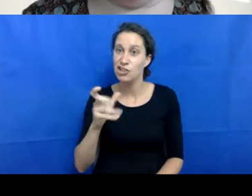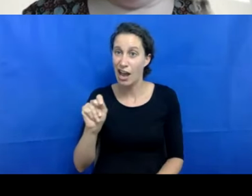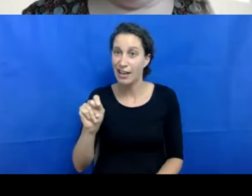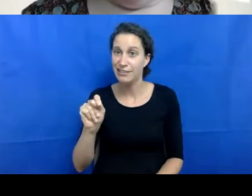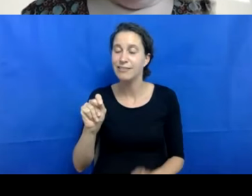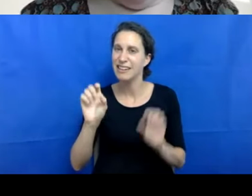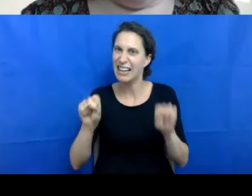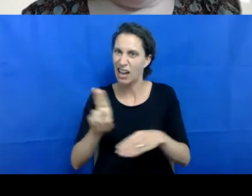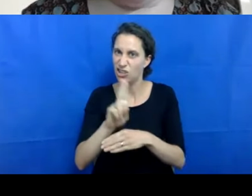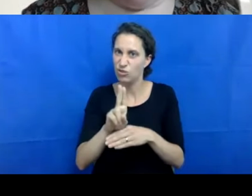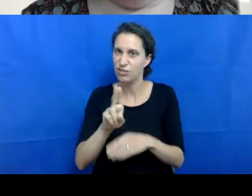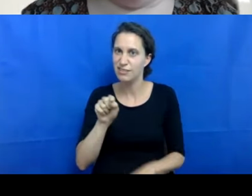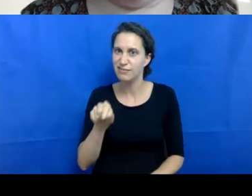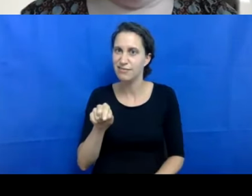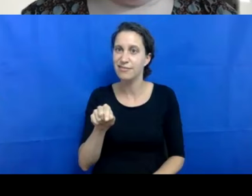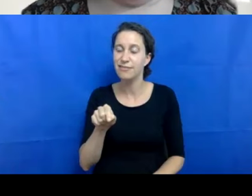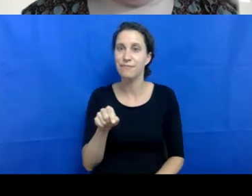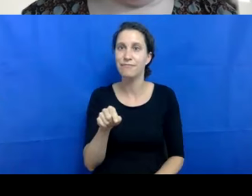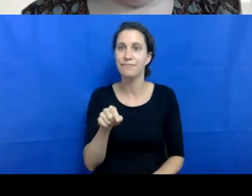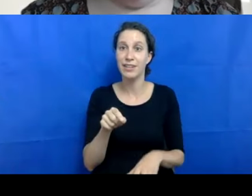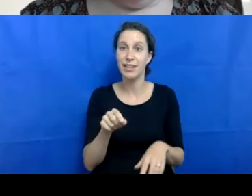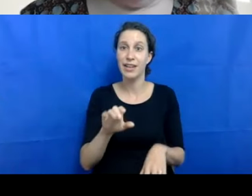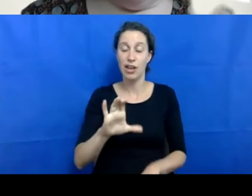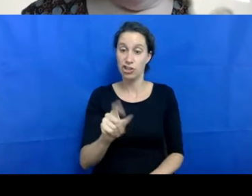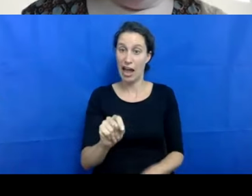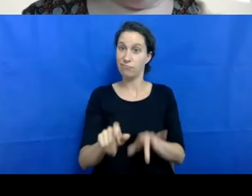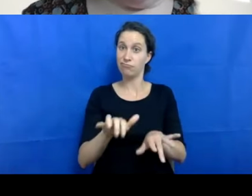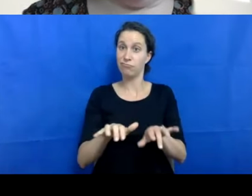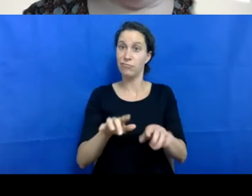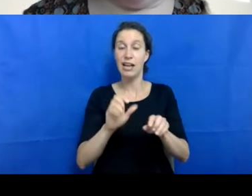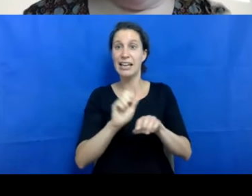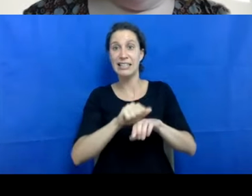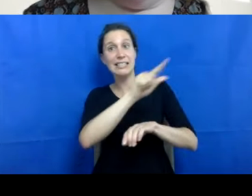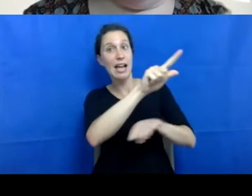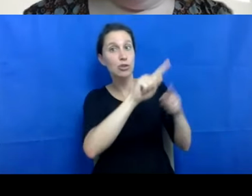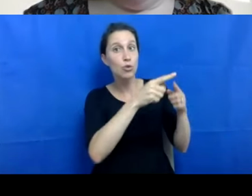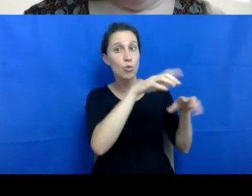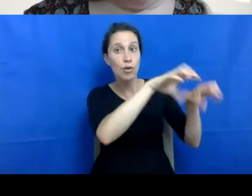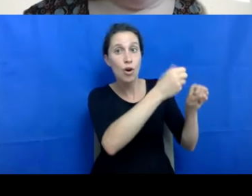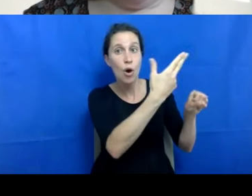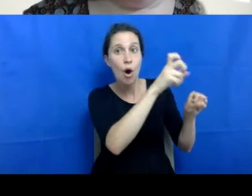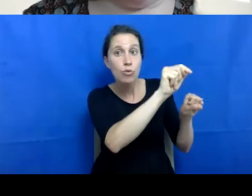You can send chat messages to the host, to other panelists, or to all attendees.